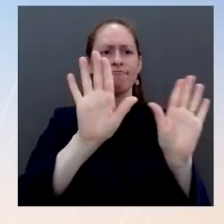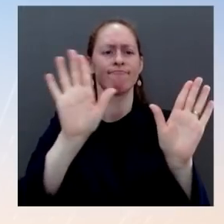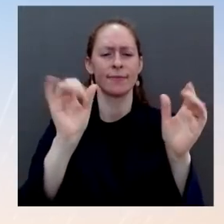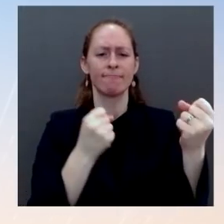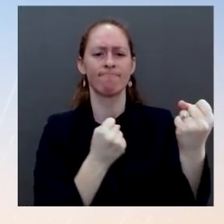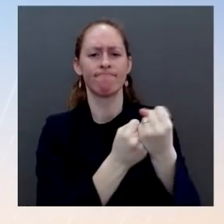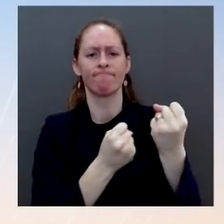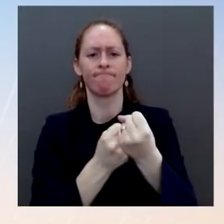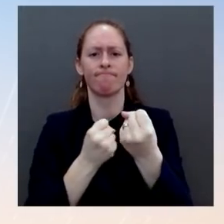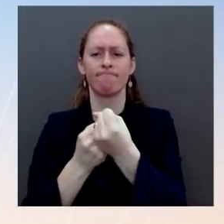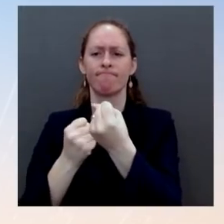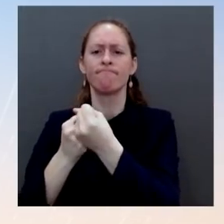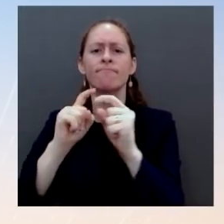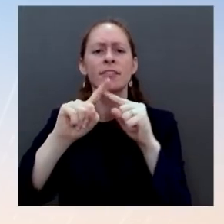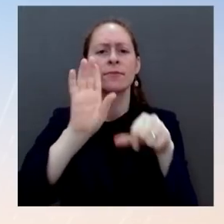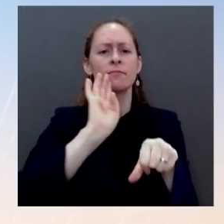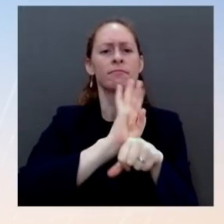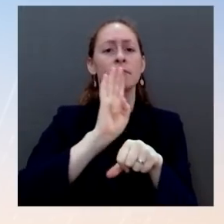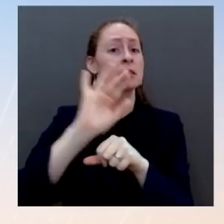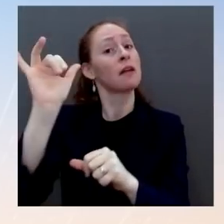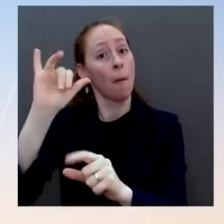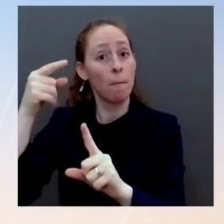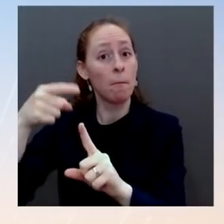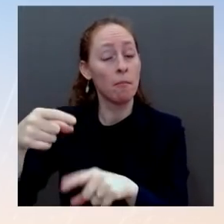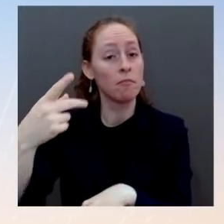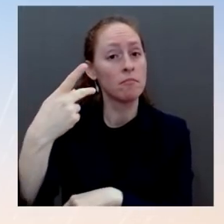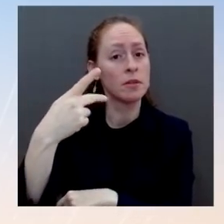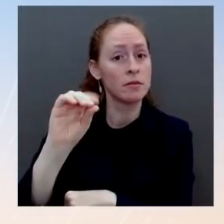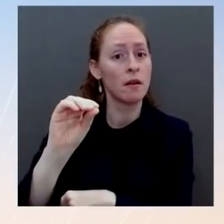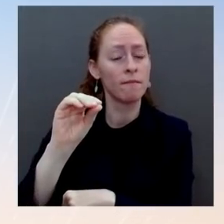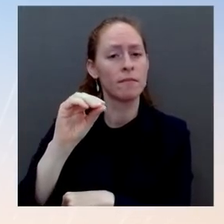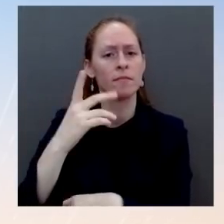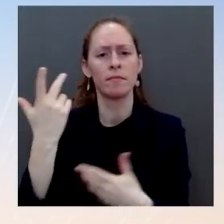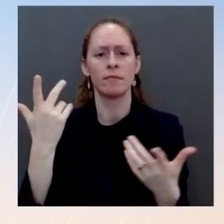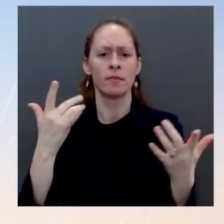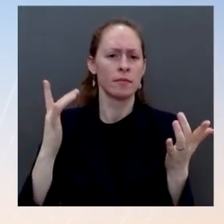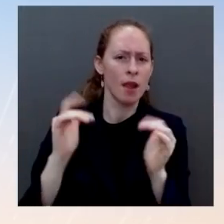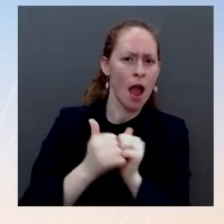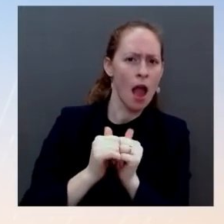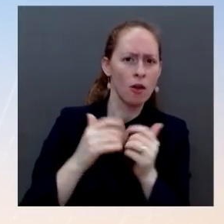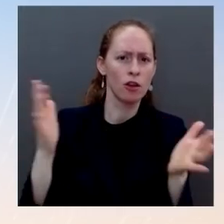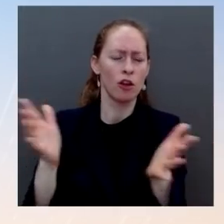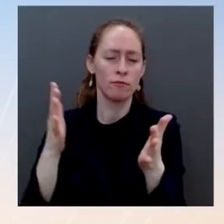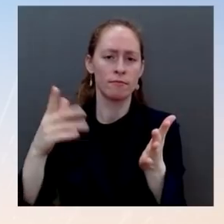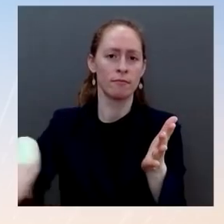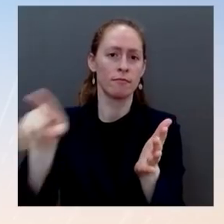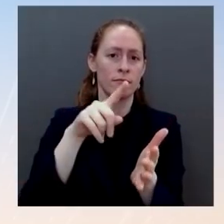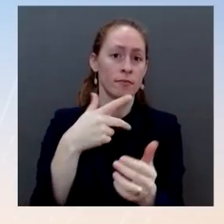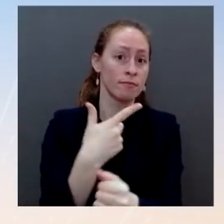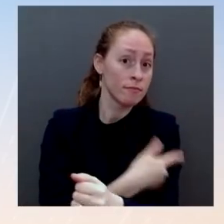including fact sheets, template plans for employers, other online resources, a webinar that walks through the obligations --